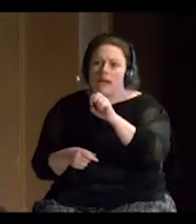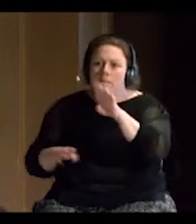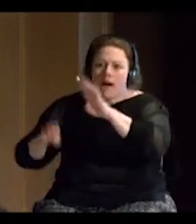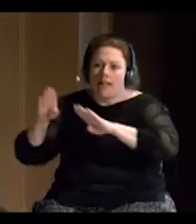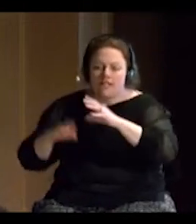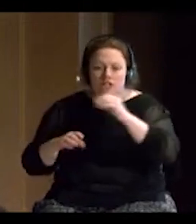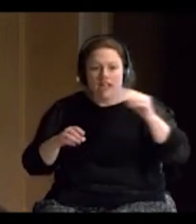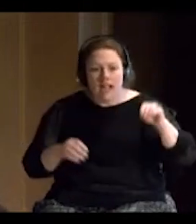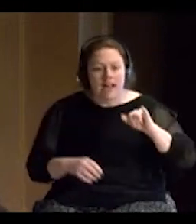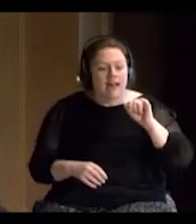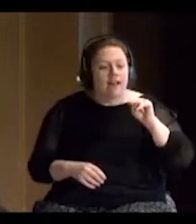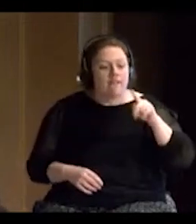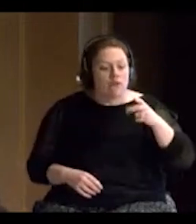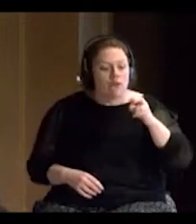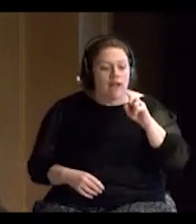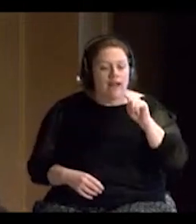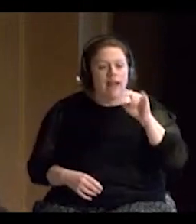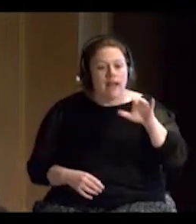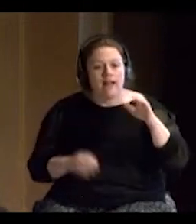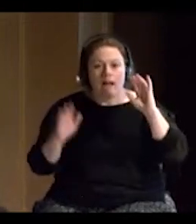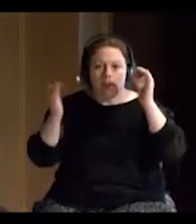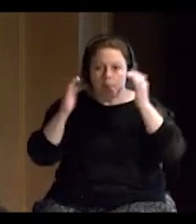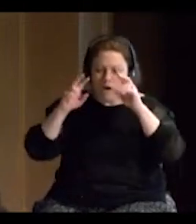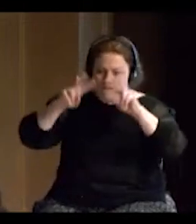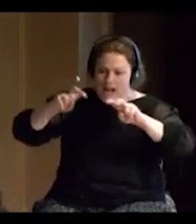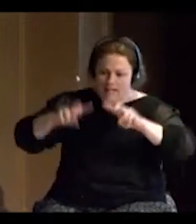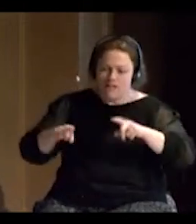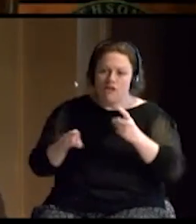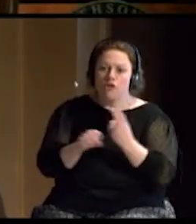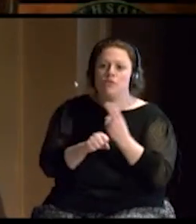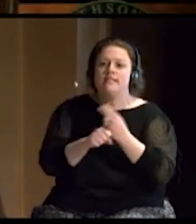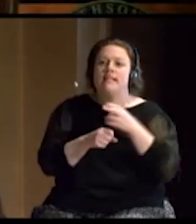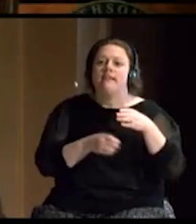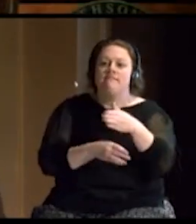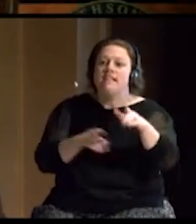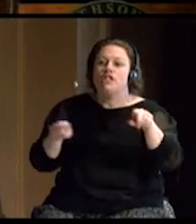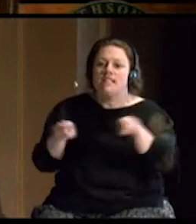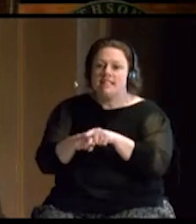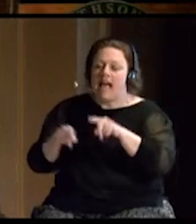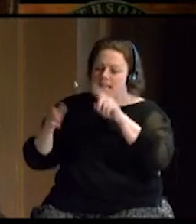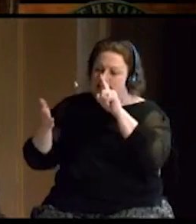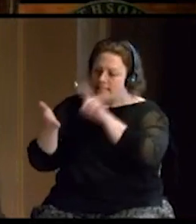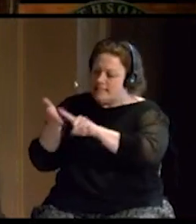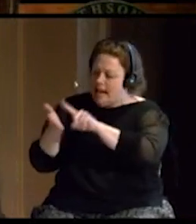and comparative analysis using fishes as study systems. This research approach prioritizes